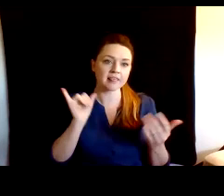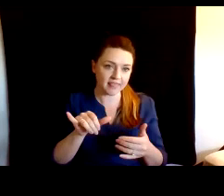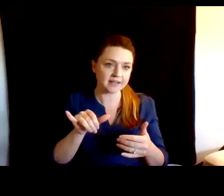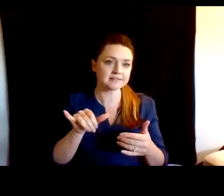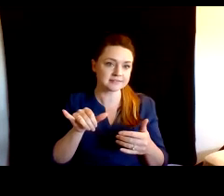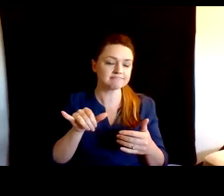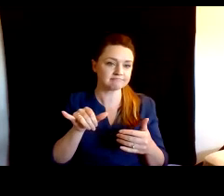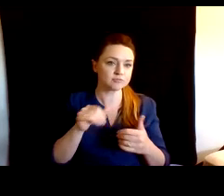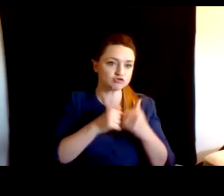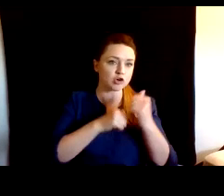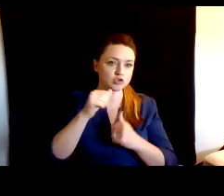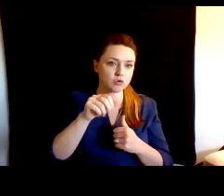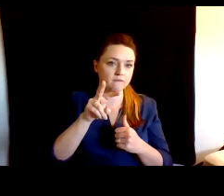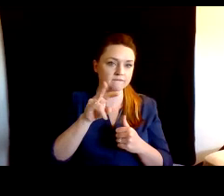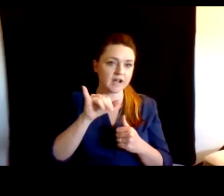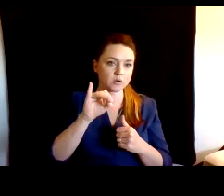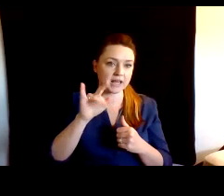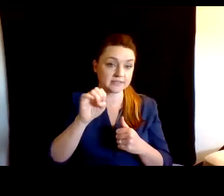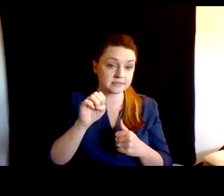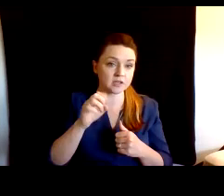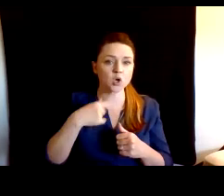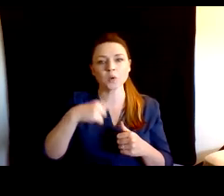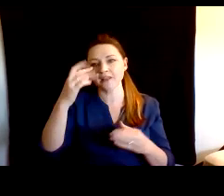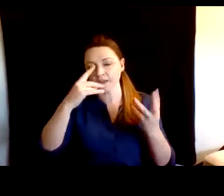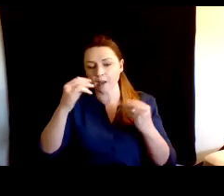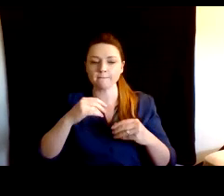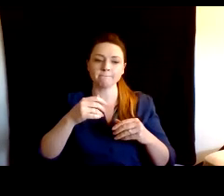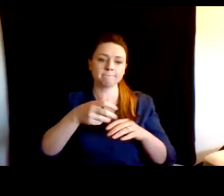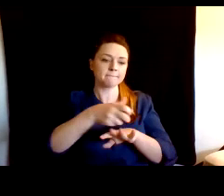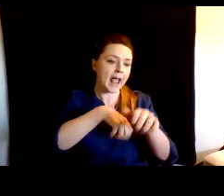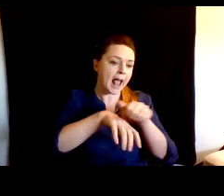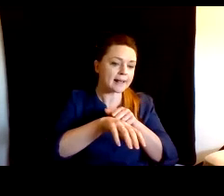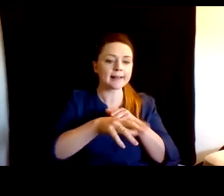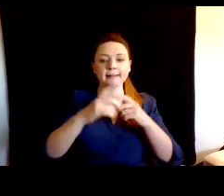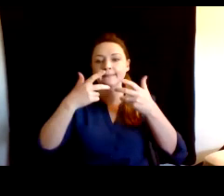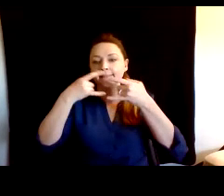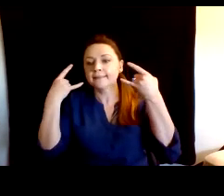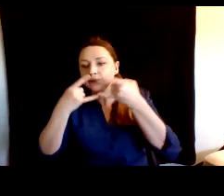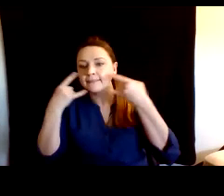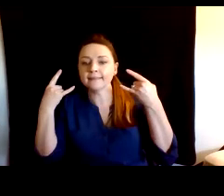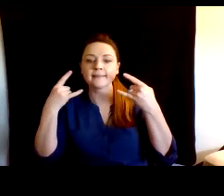We know that the things like mask and gloves and other forms of personal protective equipment, depending on the activity that you're doing,